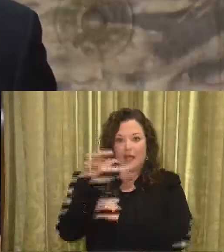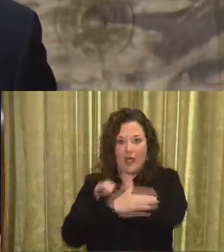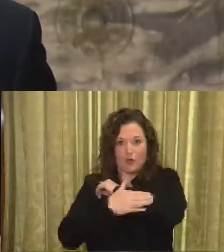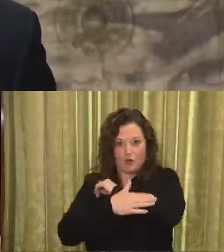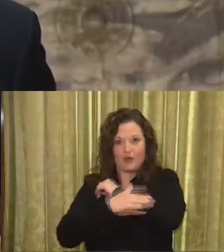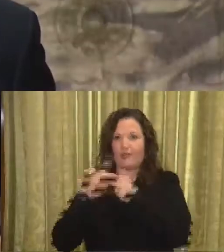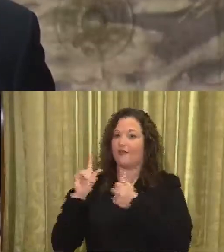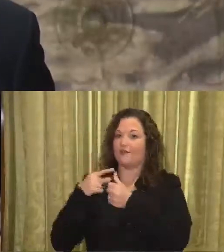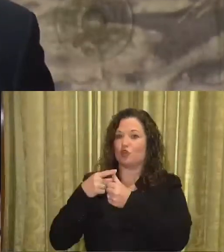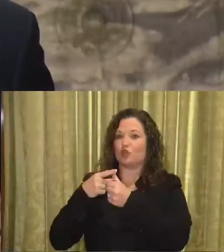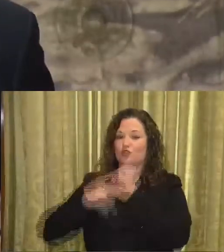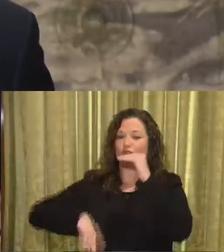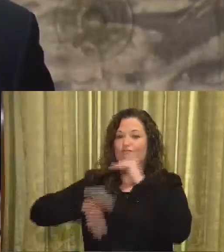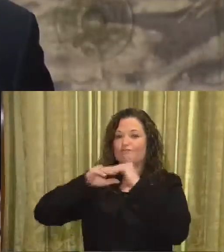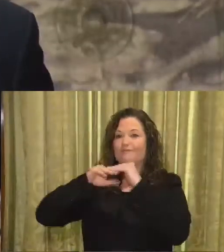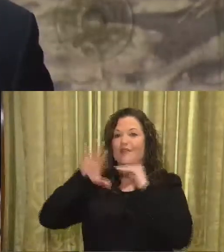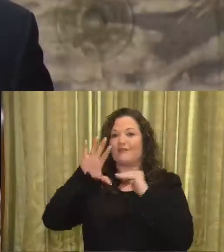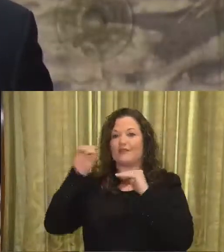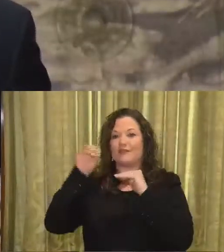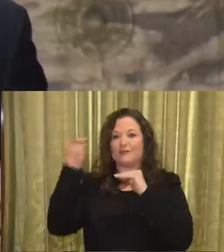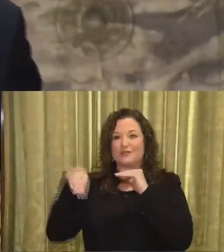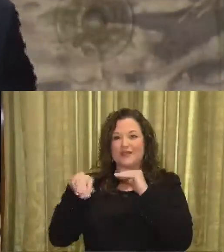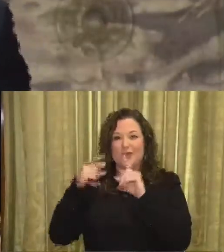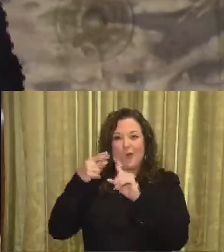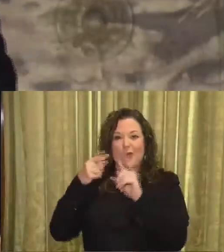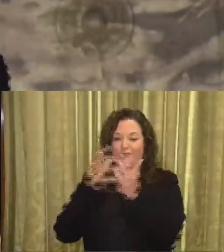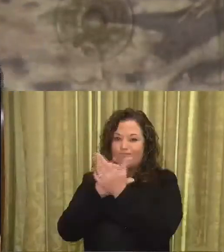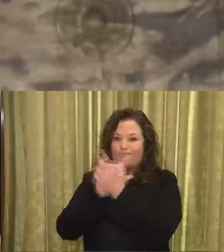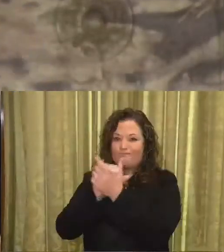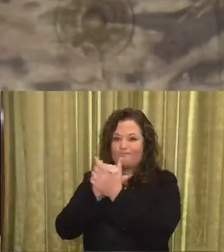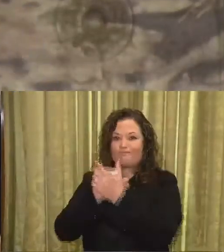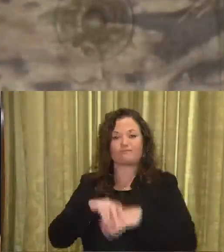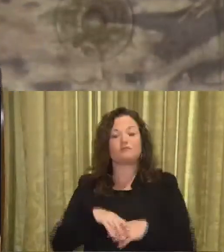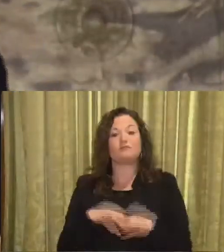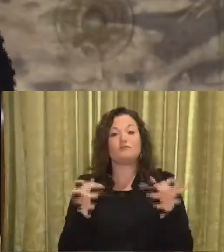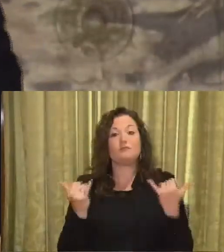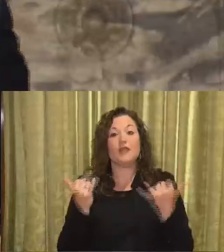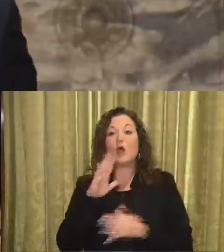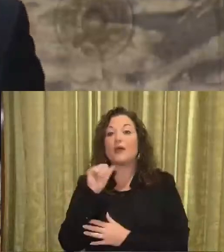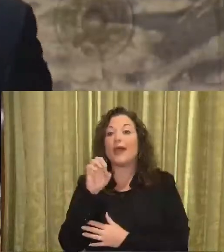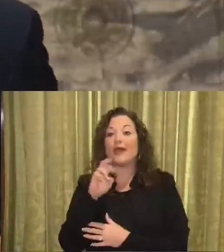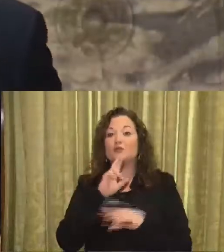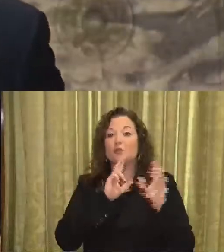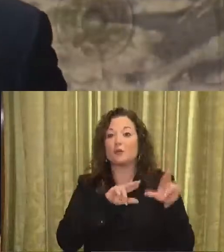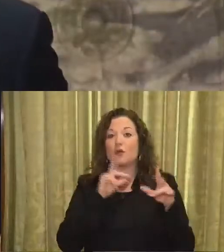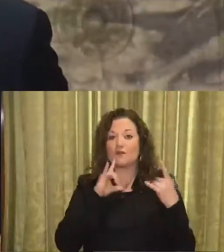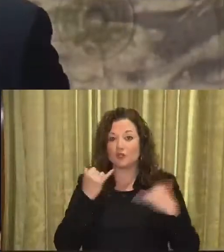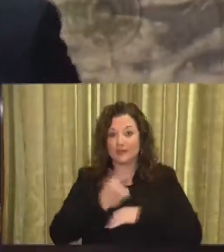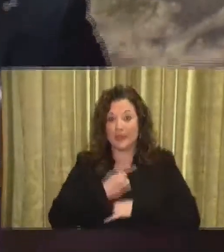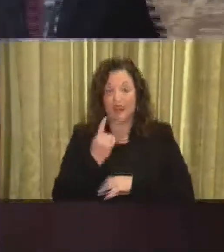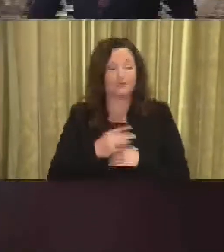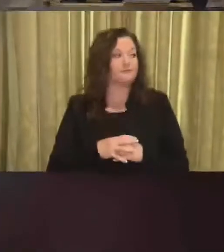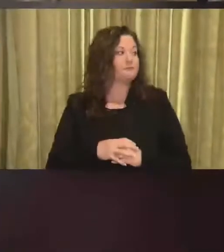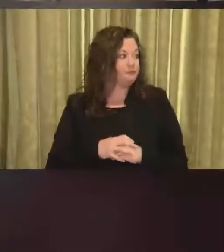To reach that 50% goal and now let's go to the case report for today that